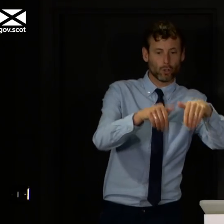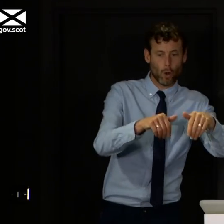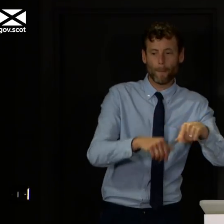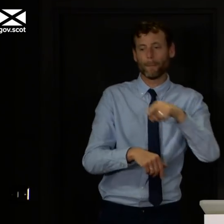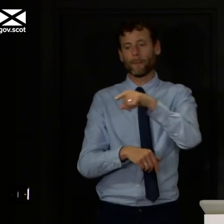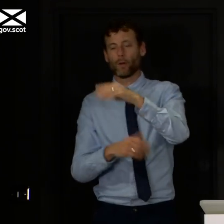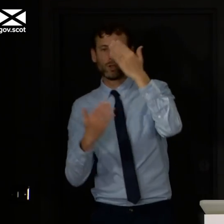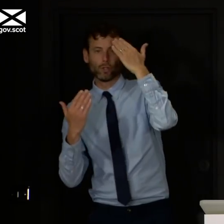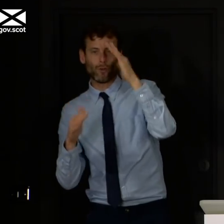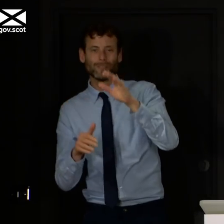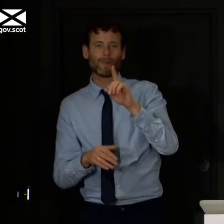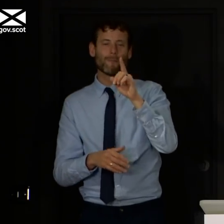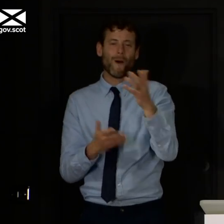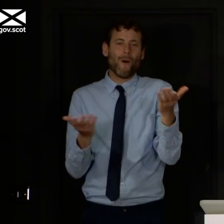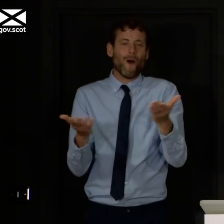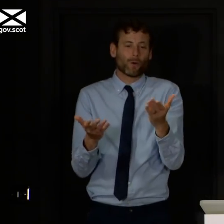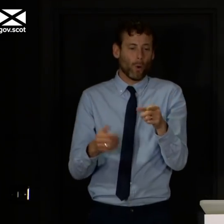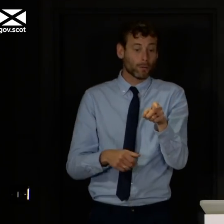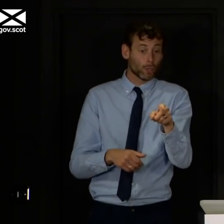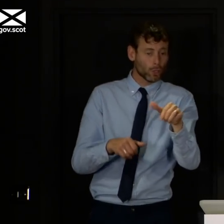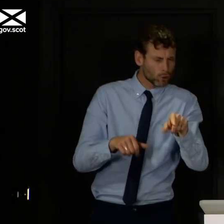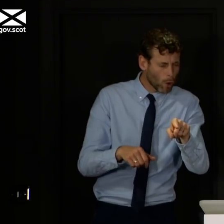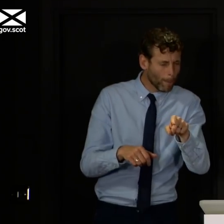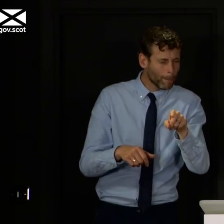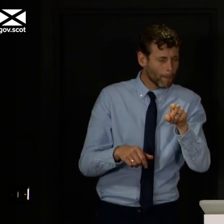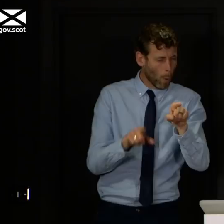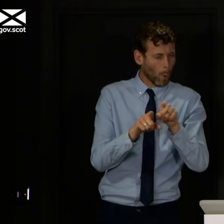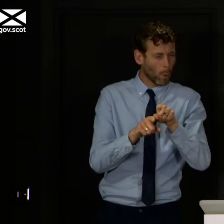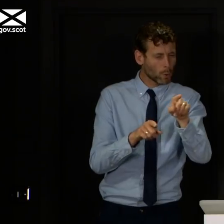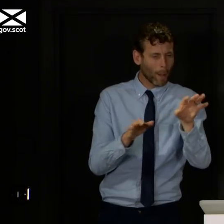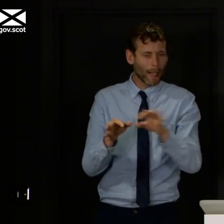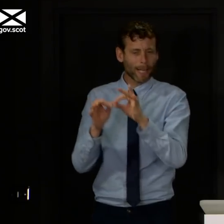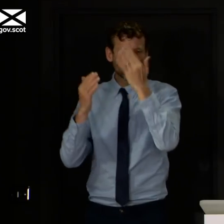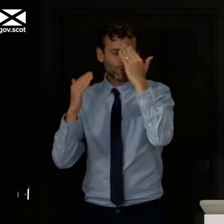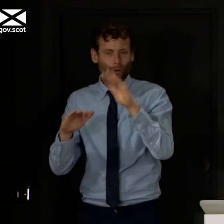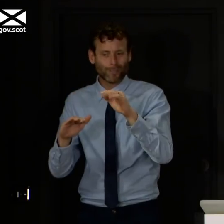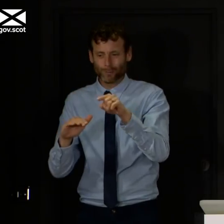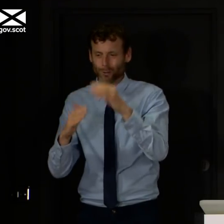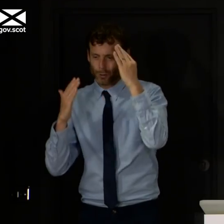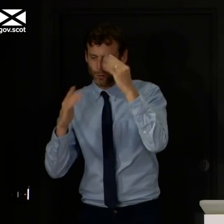of course there are overlaps. I hope to say more about retail when we give the update